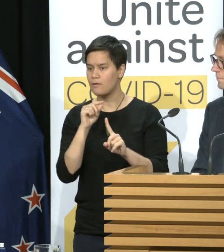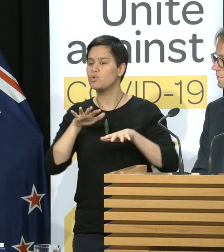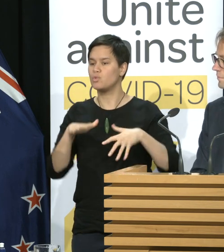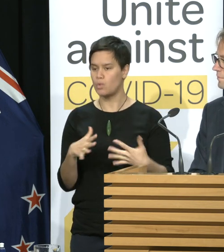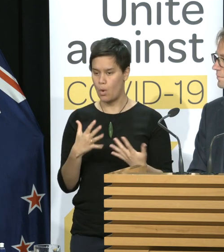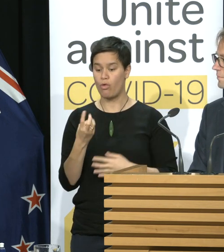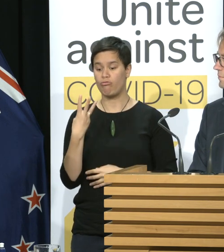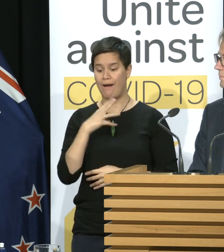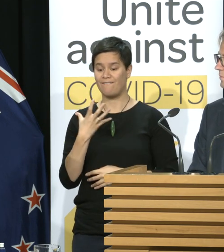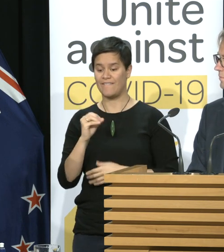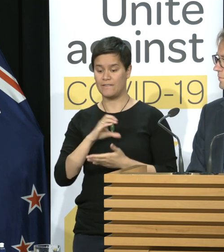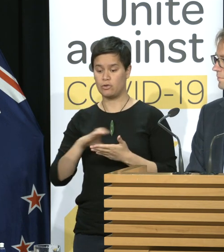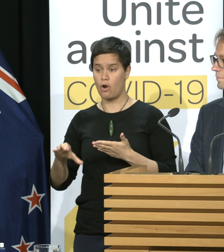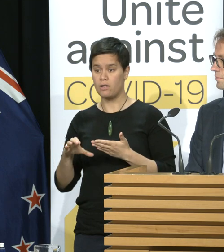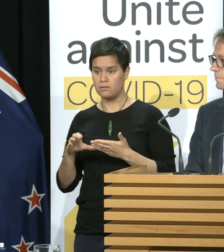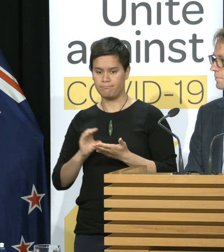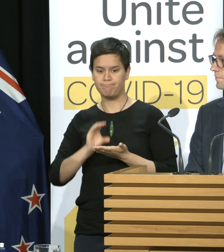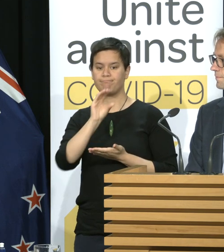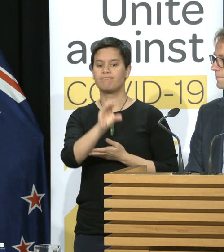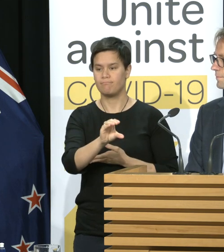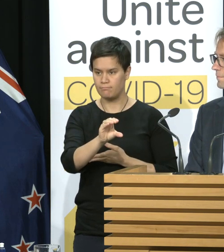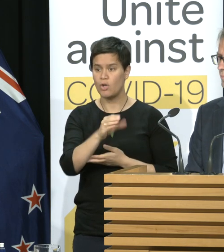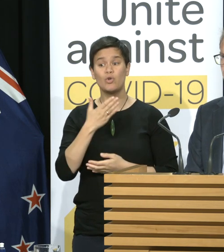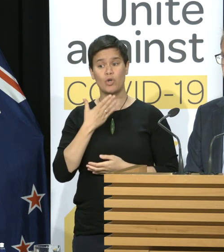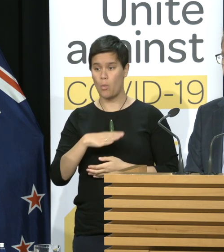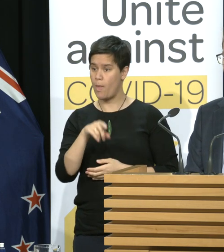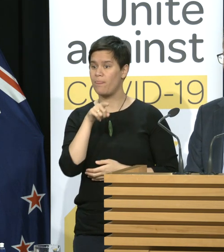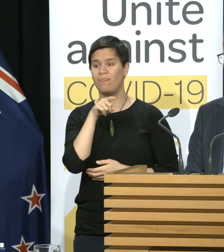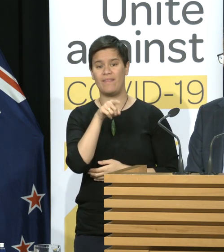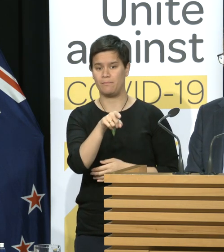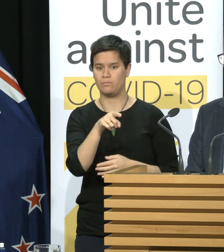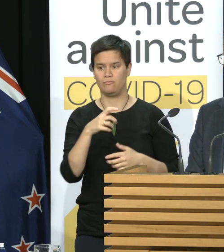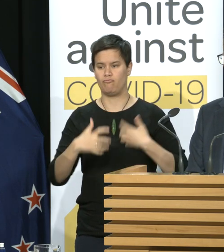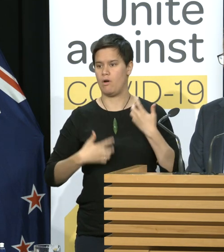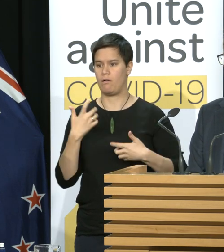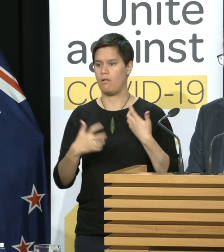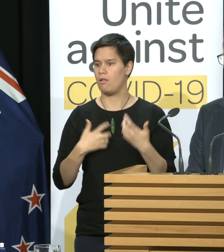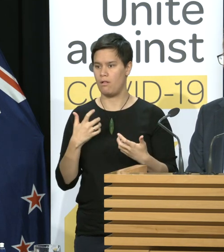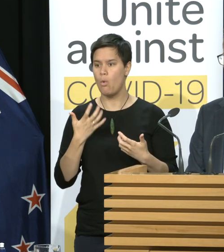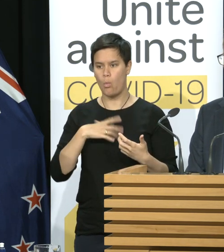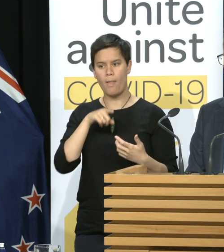We don't want the financial costs to be an impediment to people doing what we're asking them to do, which is to isolate while they're waiting for a test.